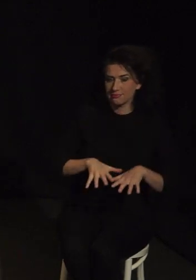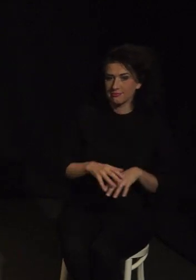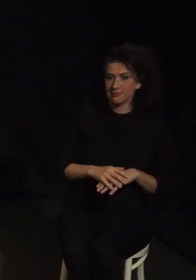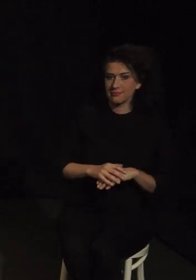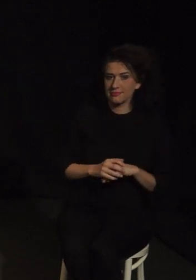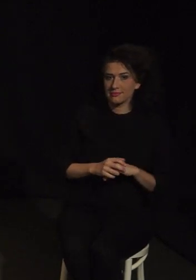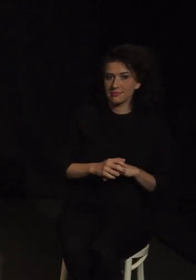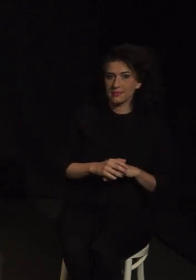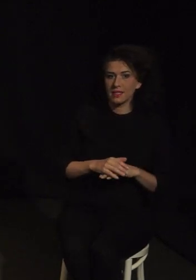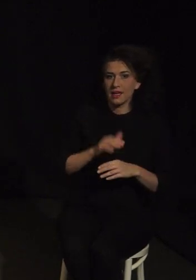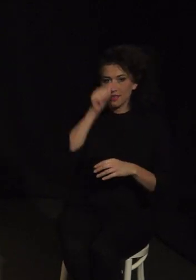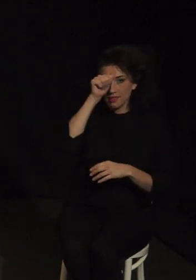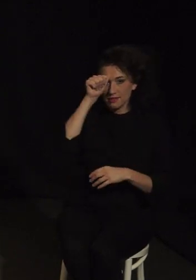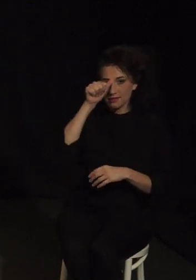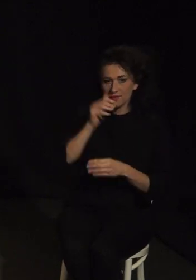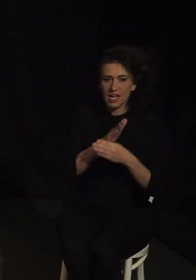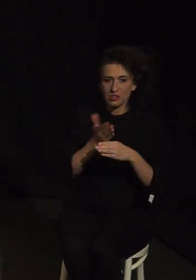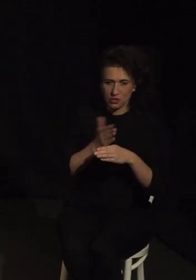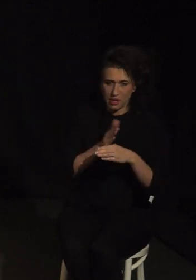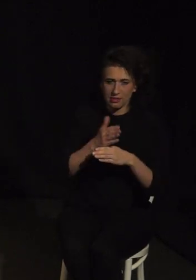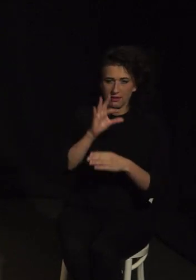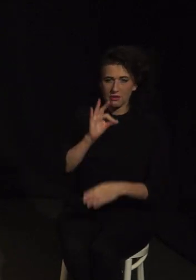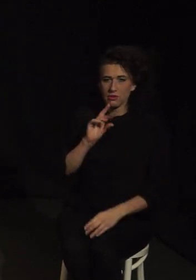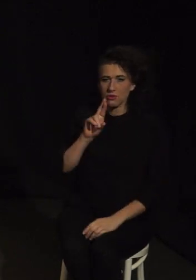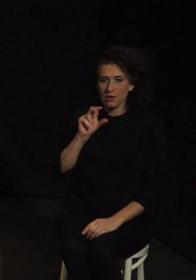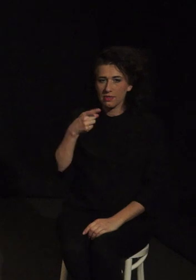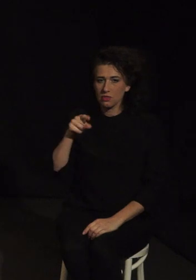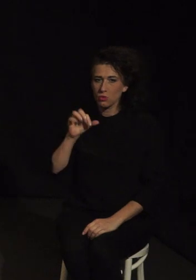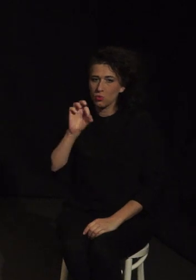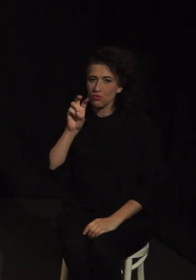It's a caesura after the seventh syllable.